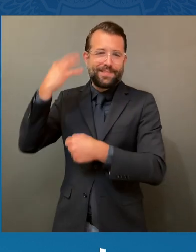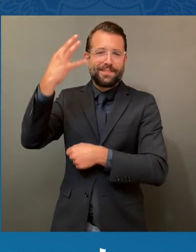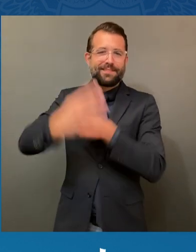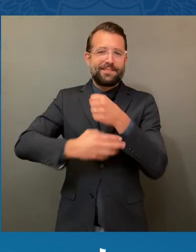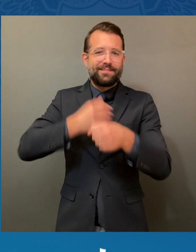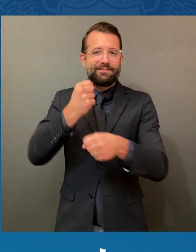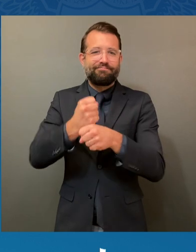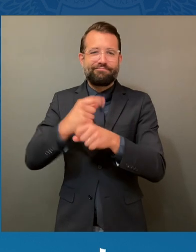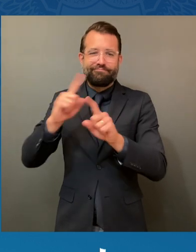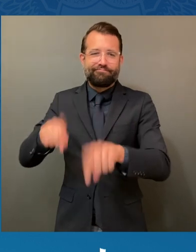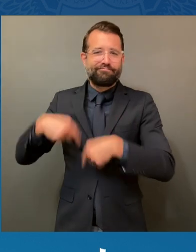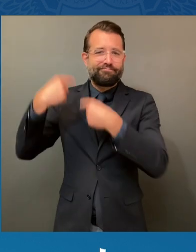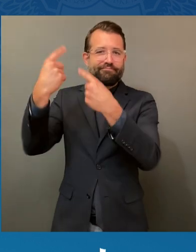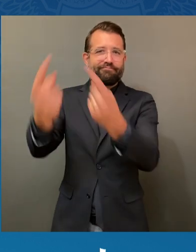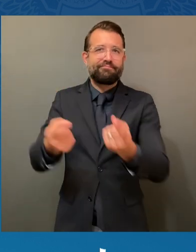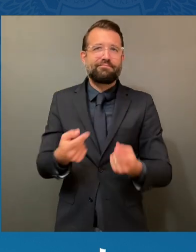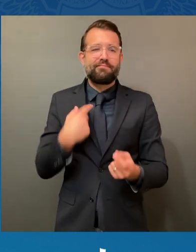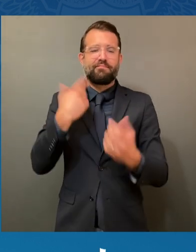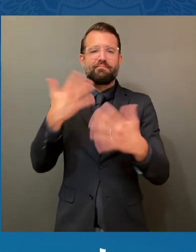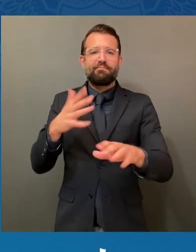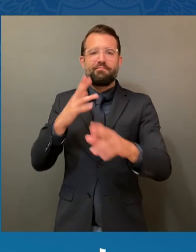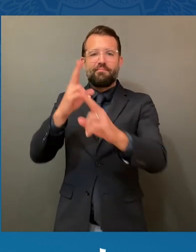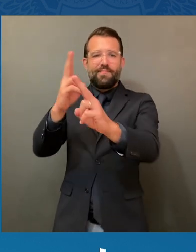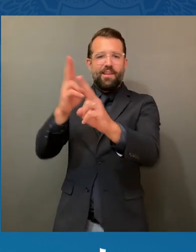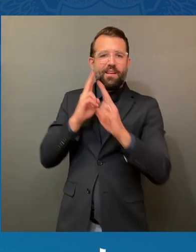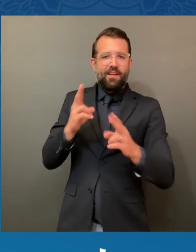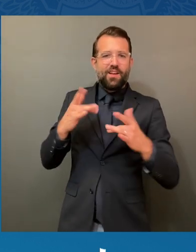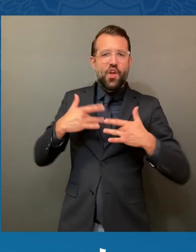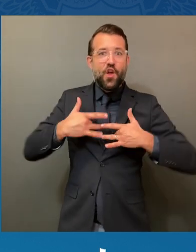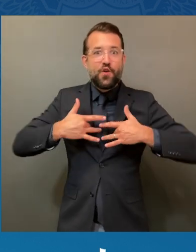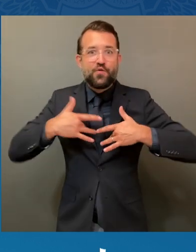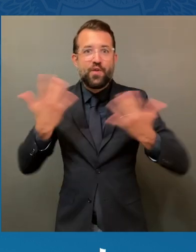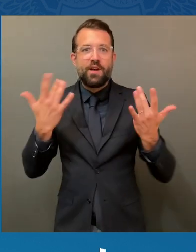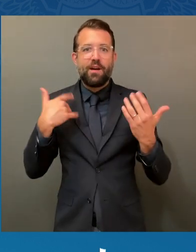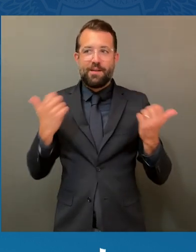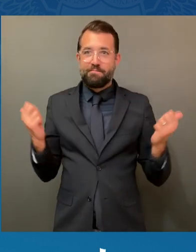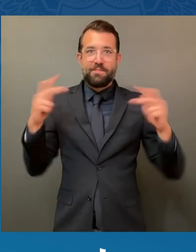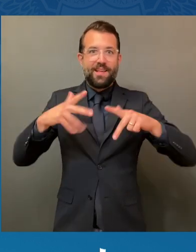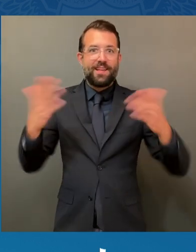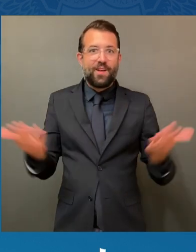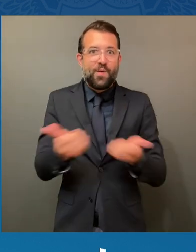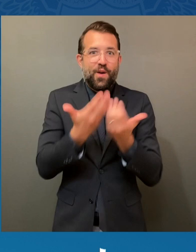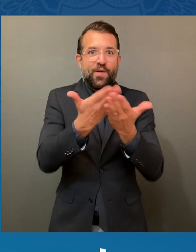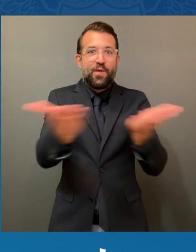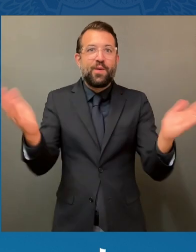And it's just an honor and a joy to be back with you, with DAGA. So, thank you.